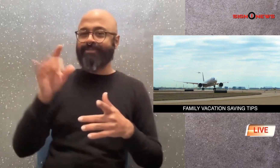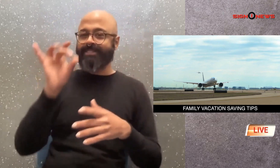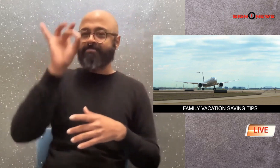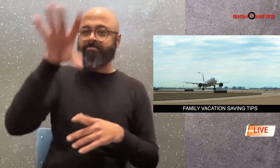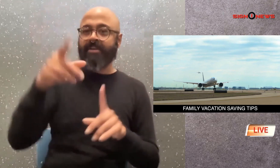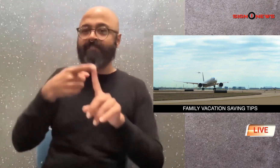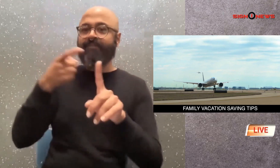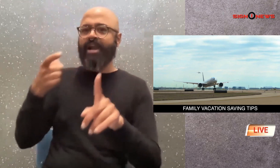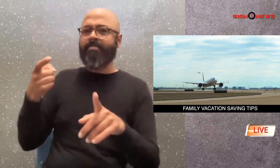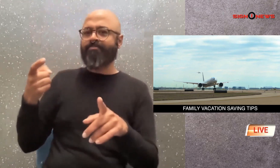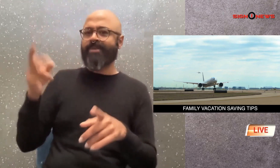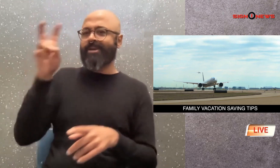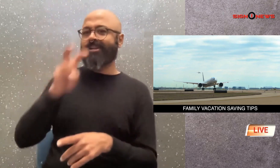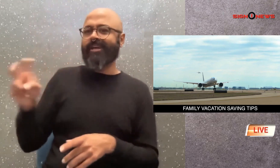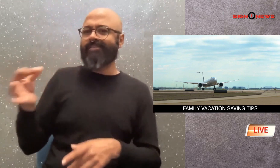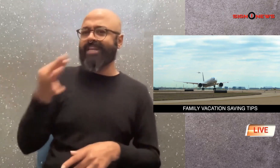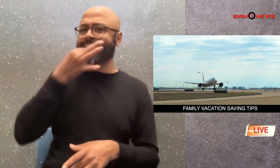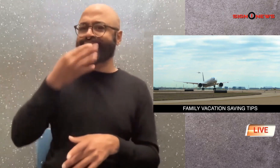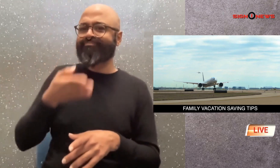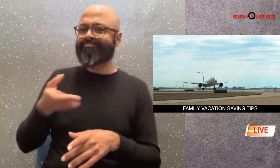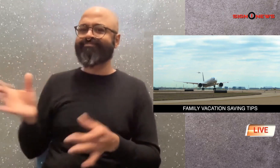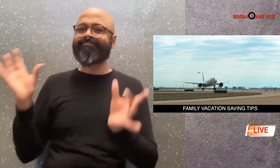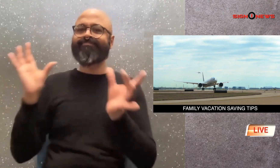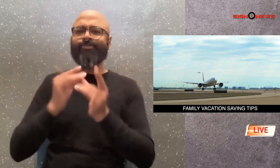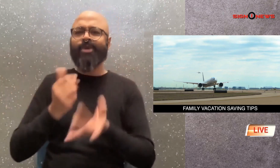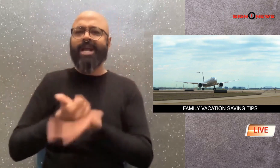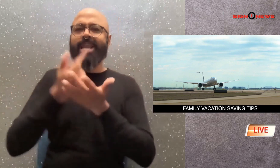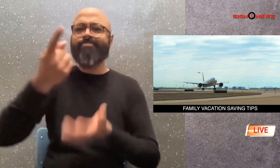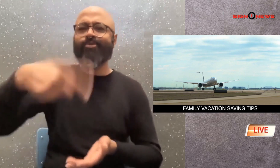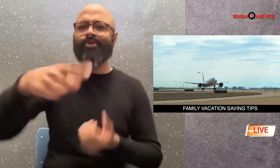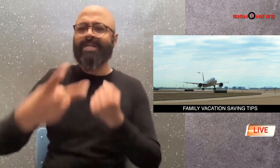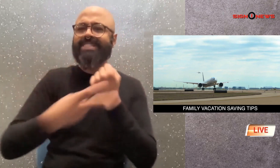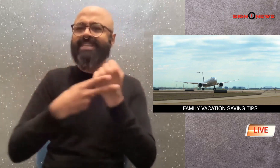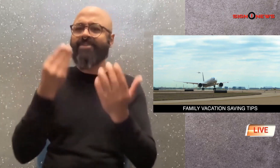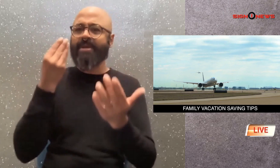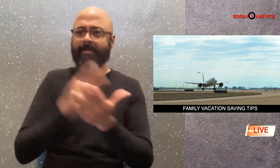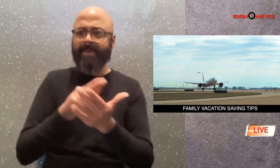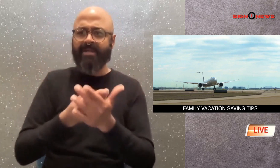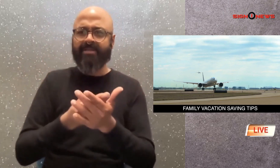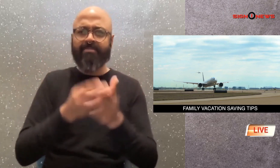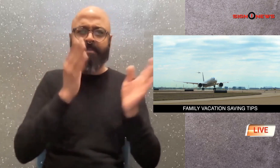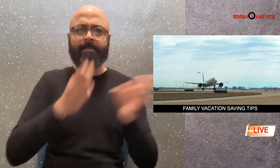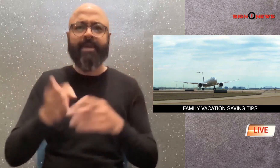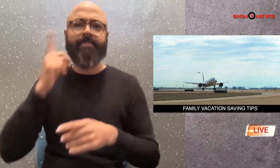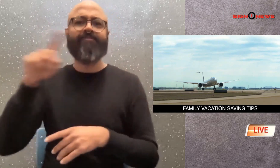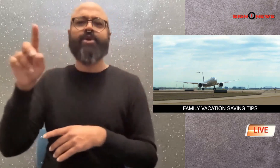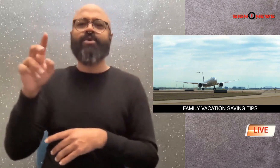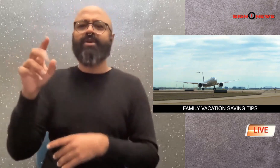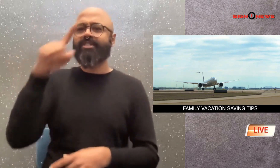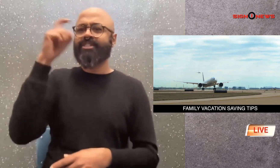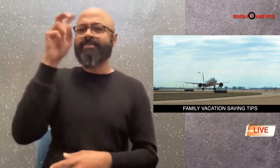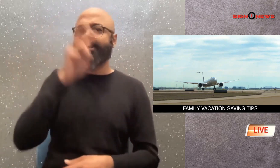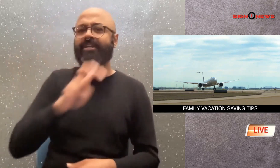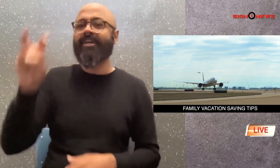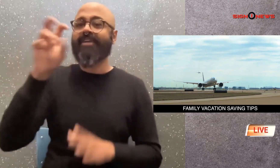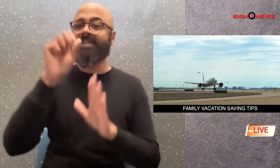tips from travel experts to help you save money and prepare for the summer travel season